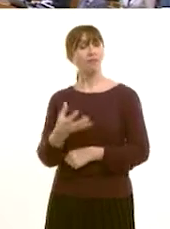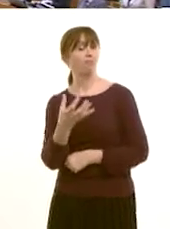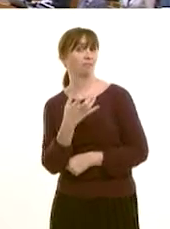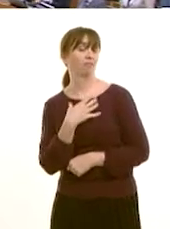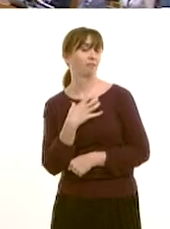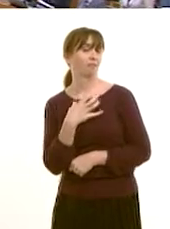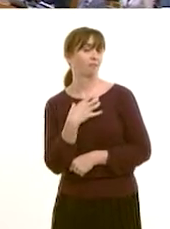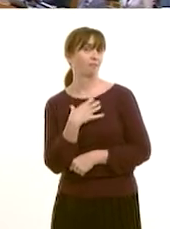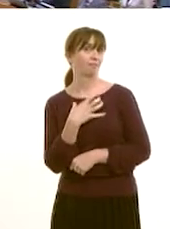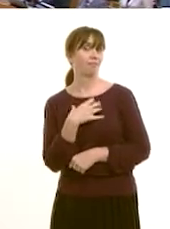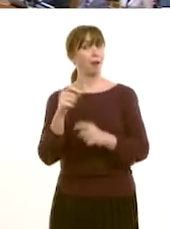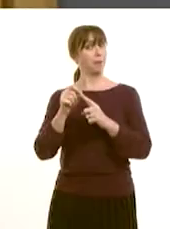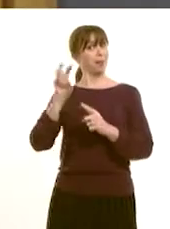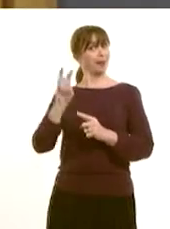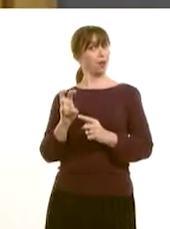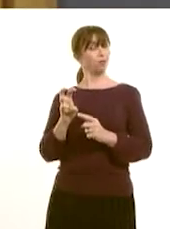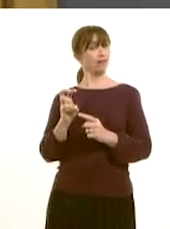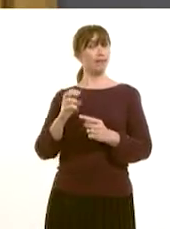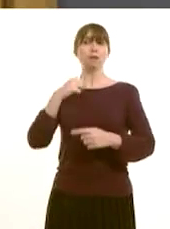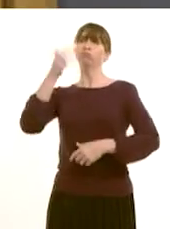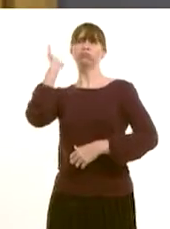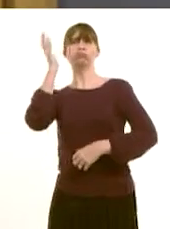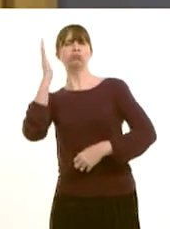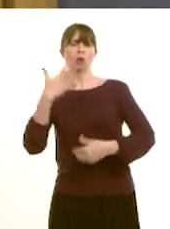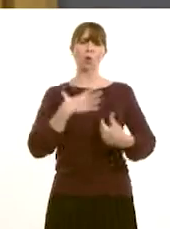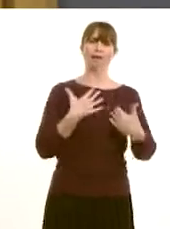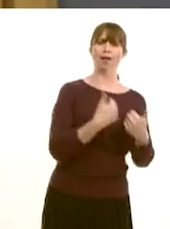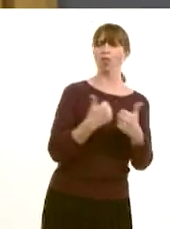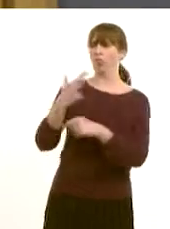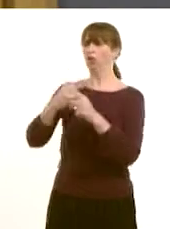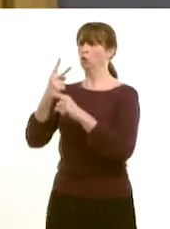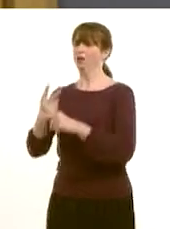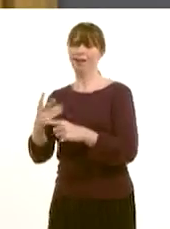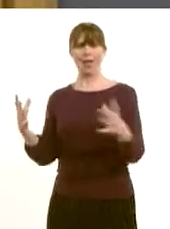when Plaid Cymru talks about integrating health and social care services, Labour accuses us